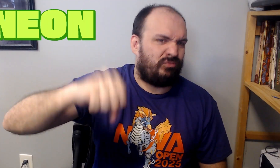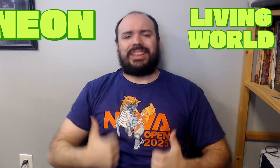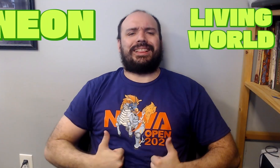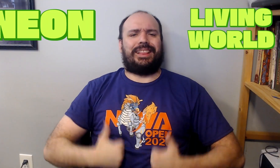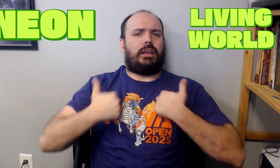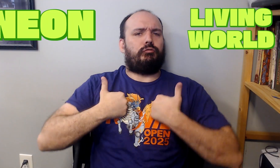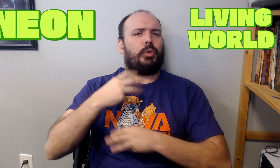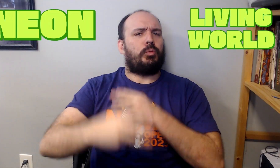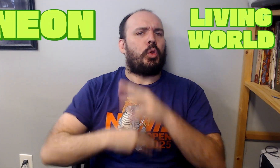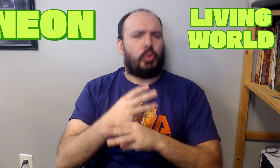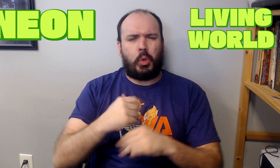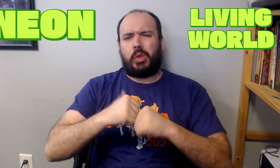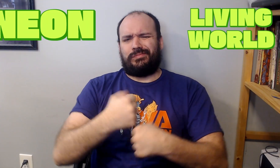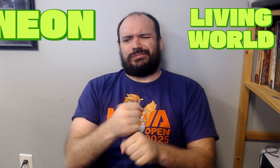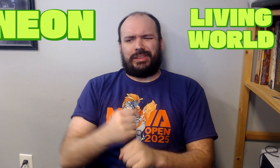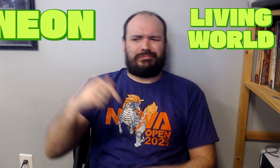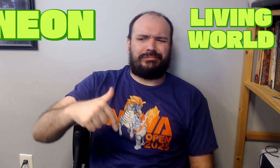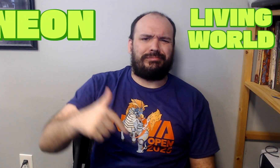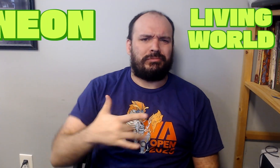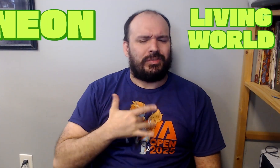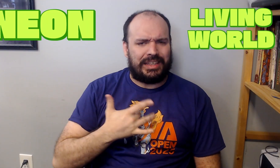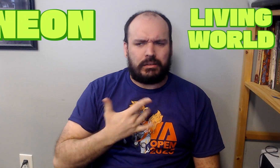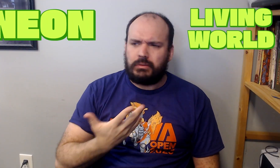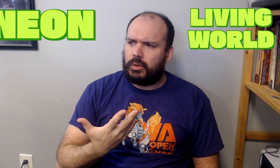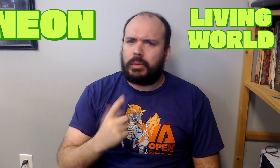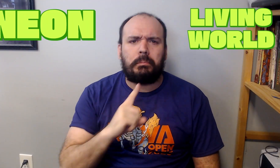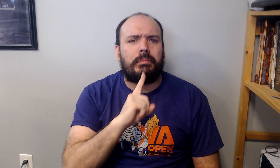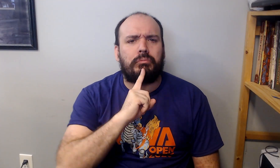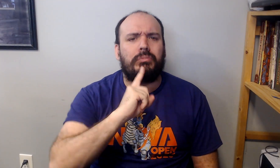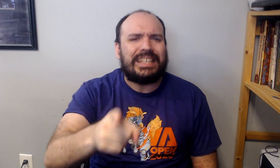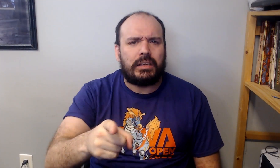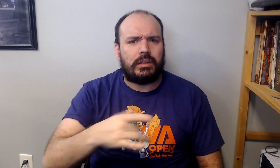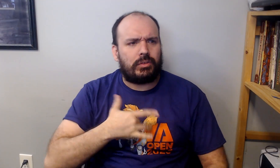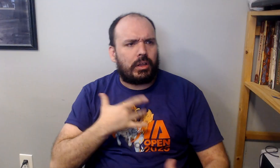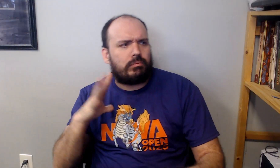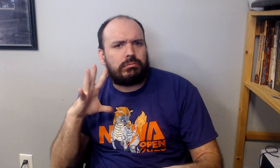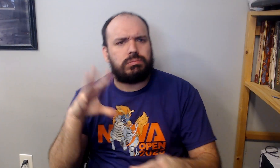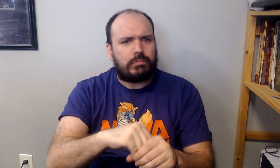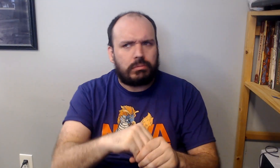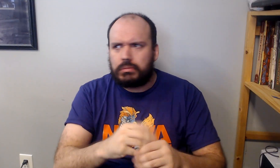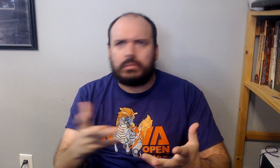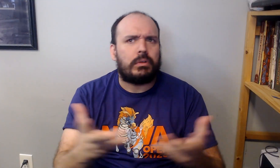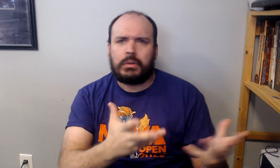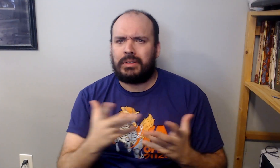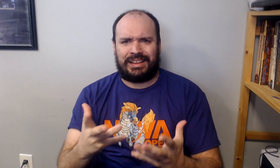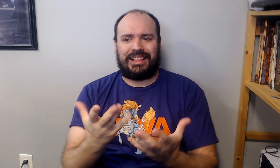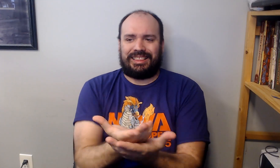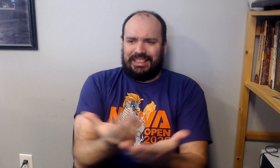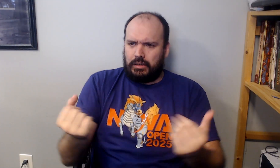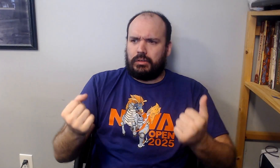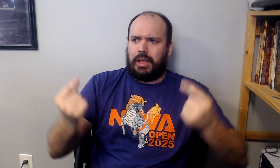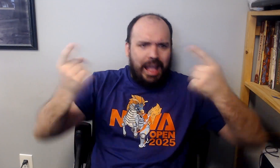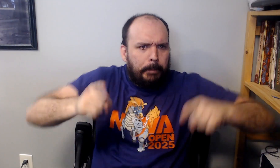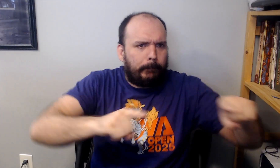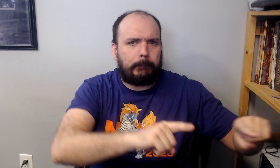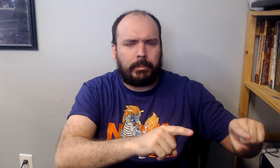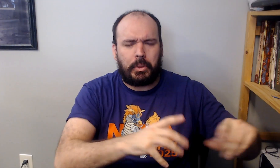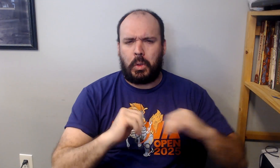Living World - How do you make this feel REAL? Feel engaged while things happen?